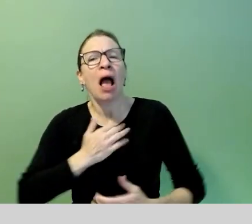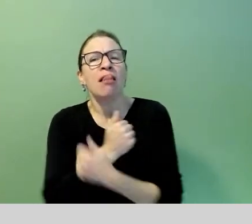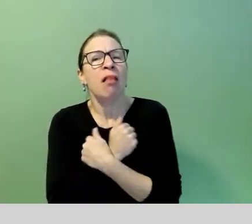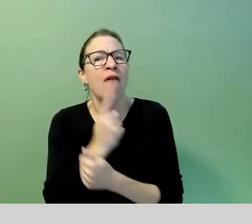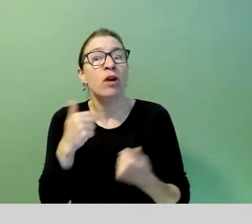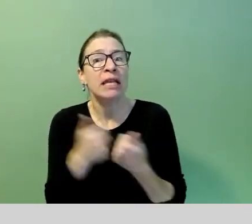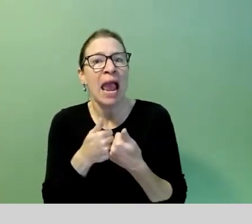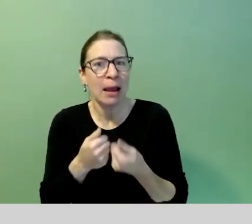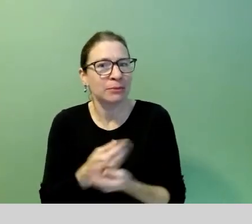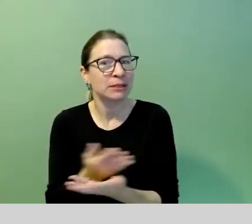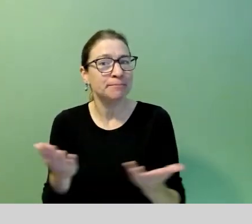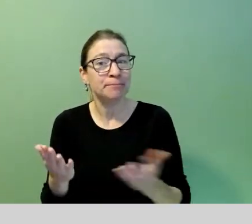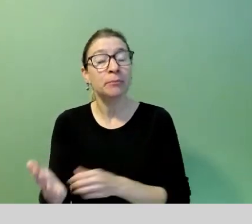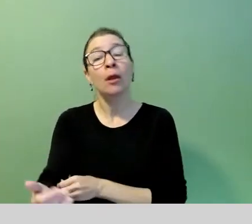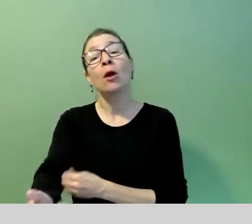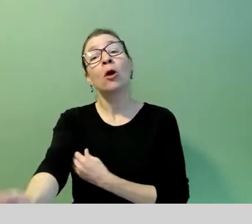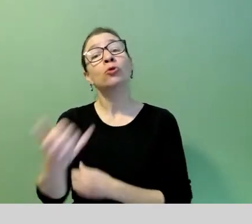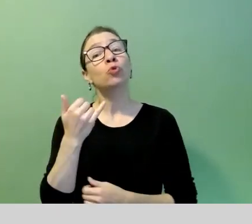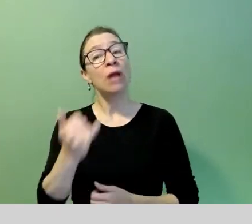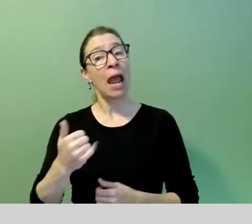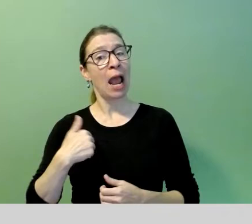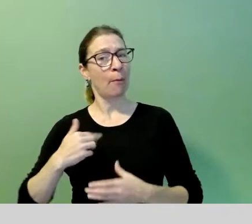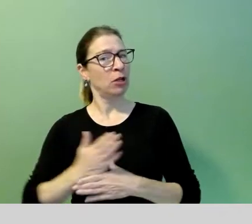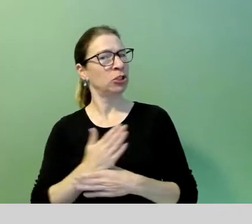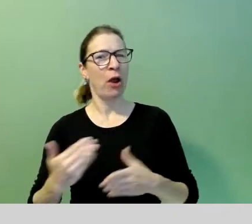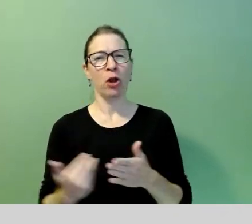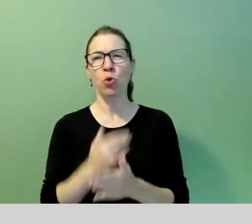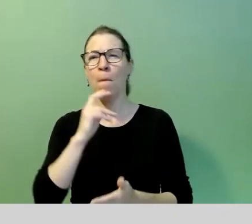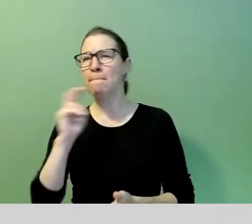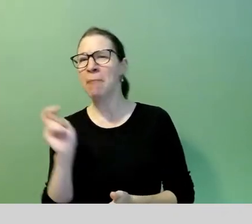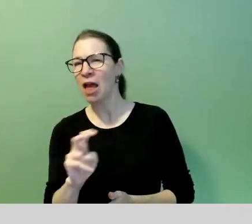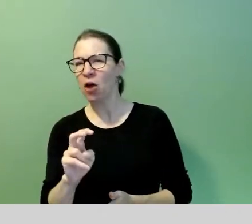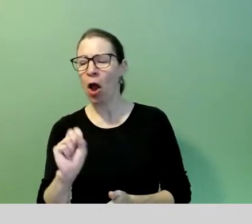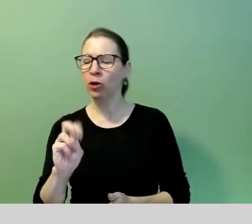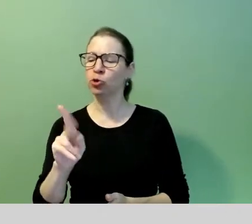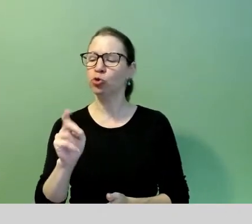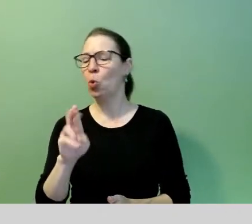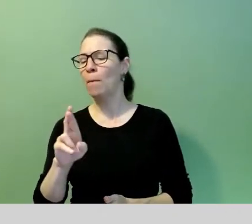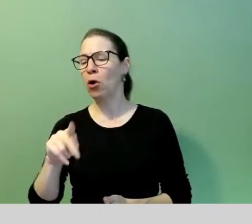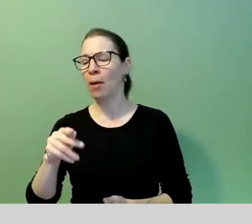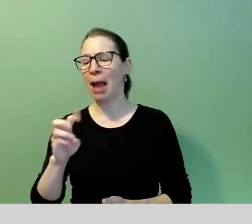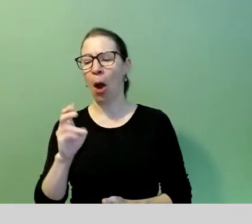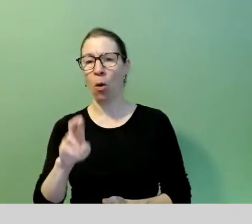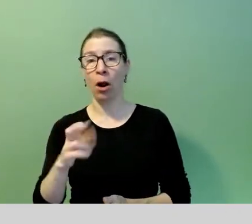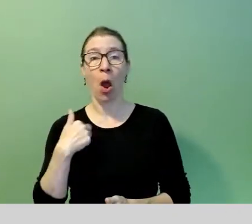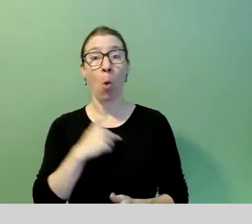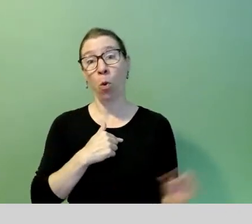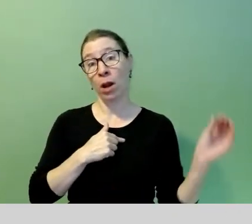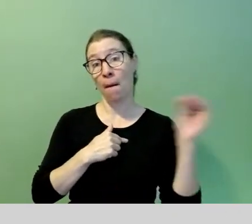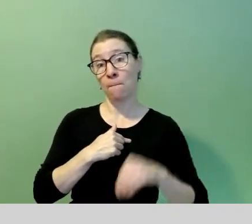that has revealed the new Python superpower. We're putting a bear in a briefcase, and building a game with PursuedPyBear,